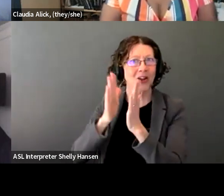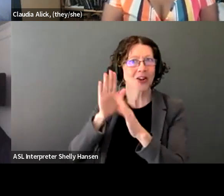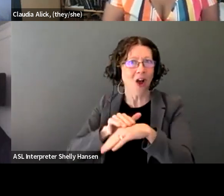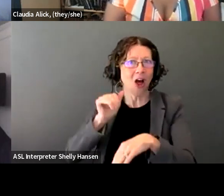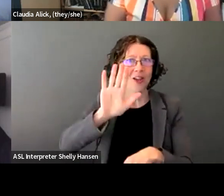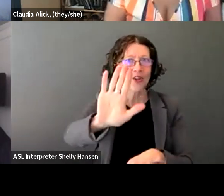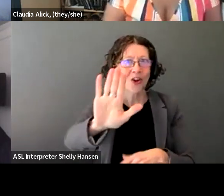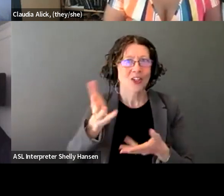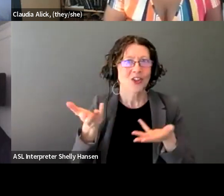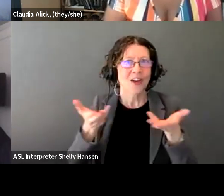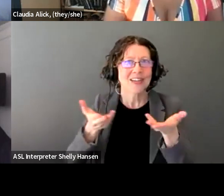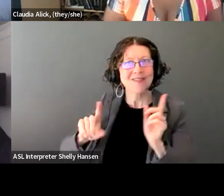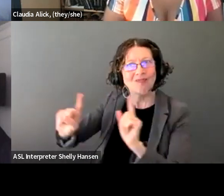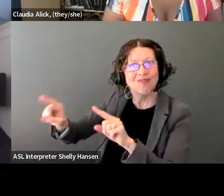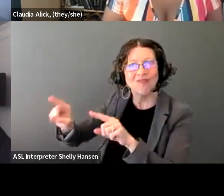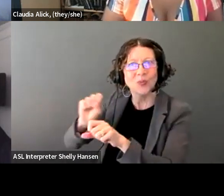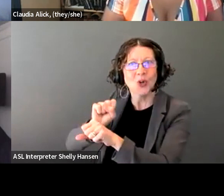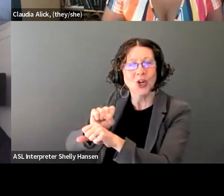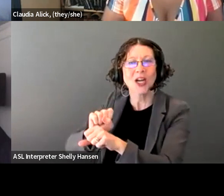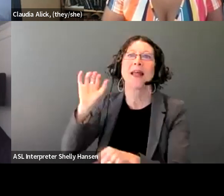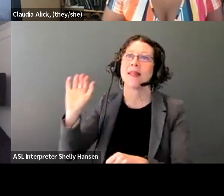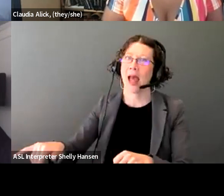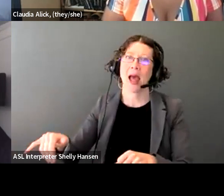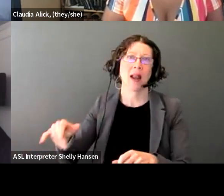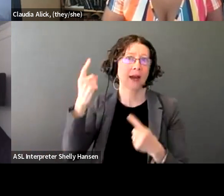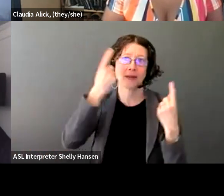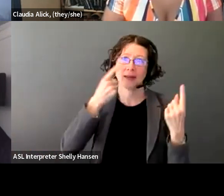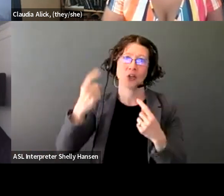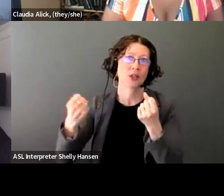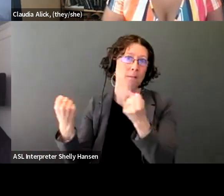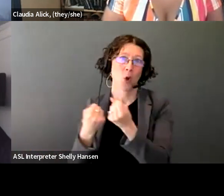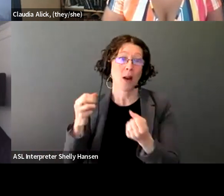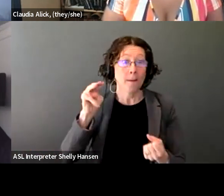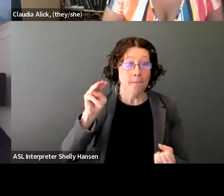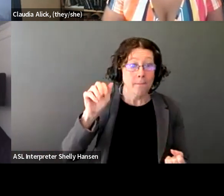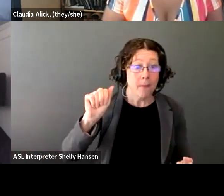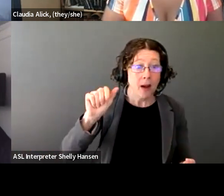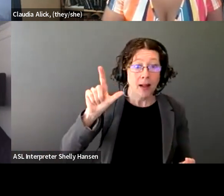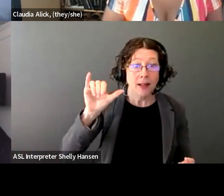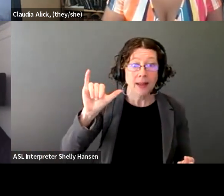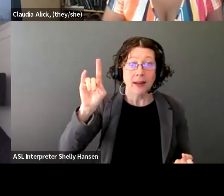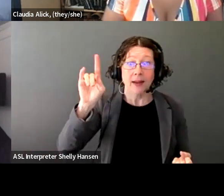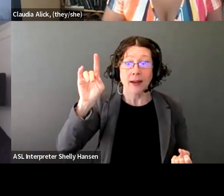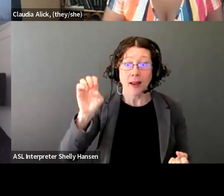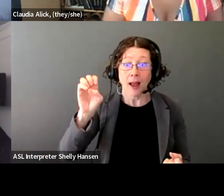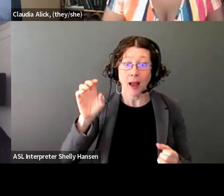And that's what I consider support. The fact that -- I know Malika mentioned something earlier about sometimes they don't call you